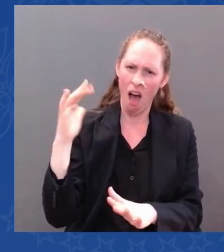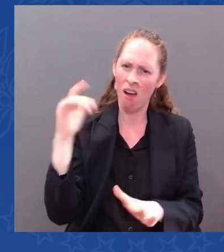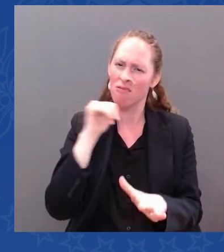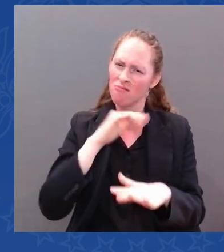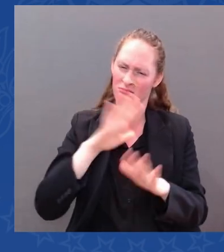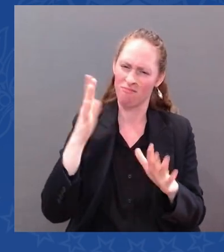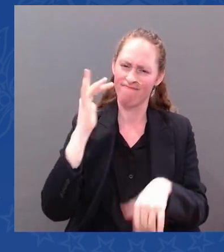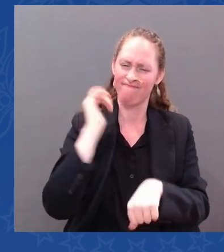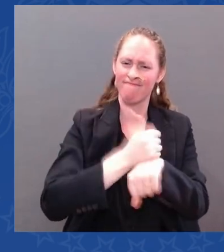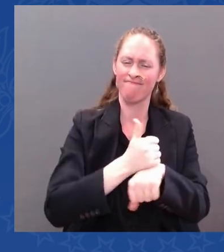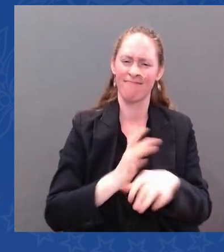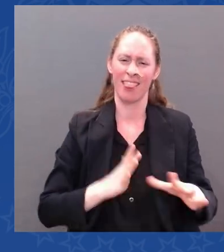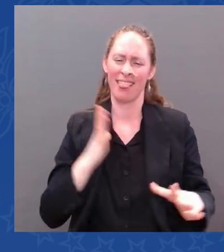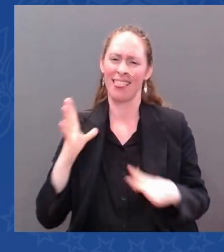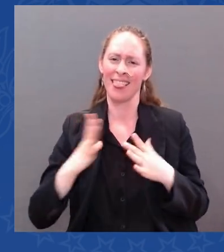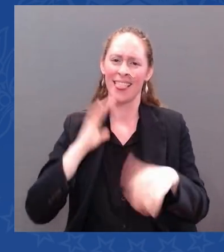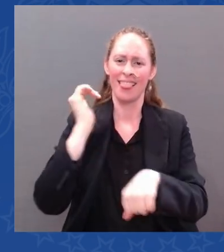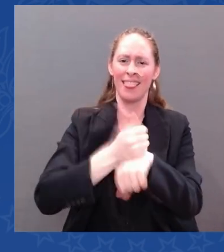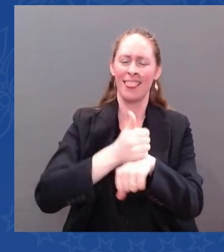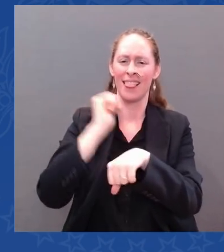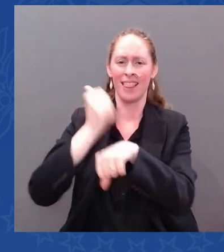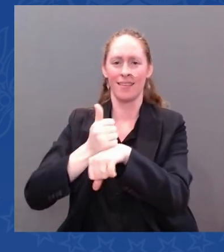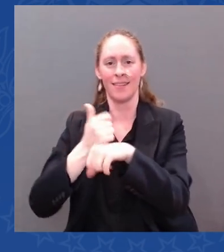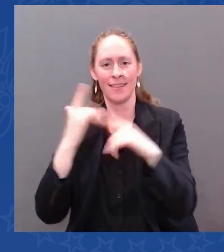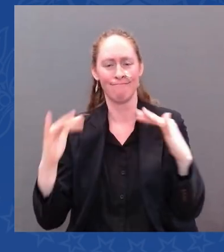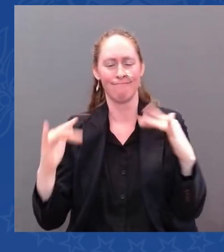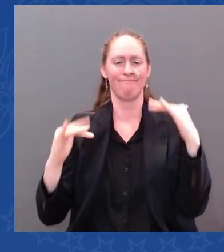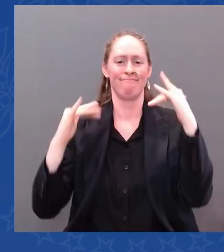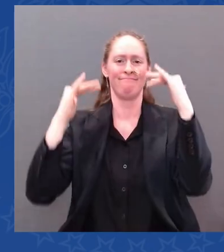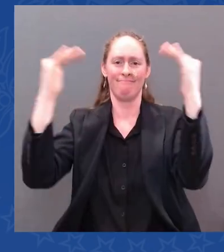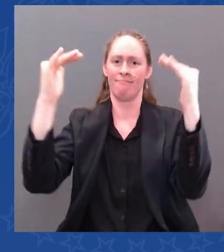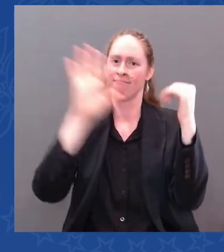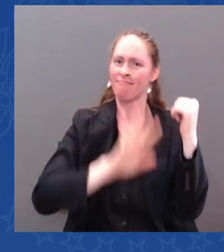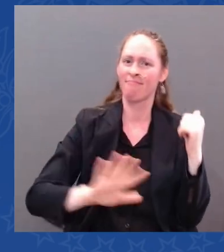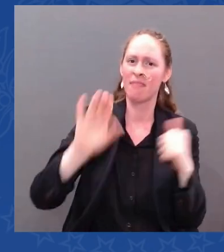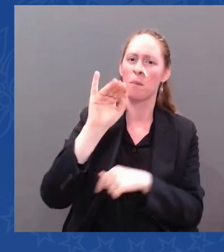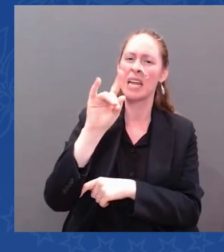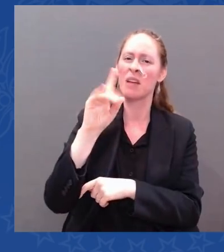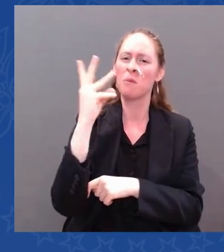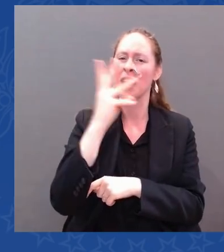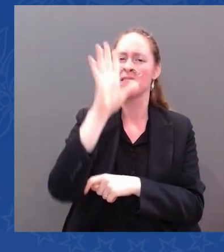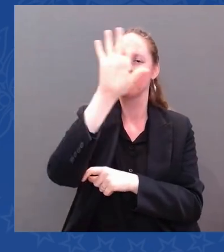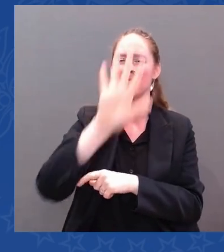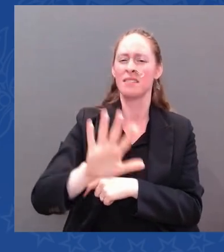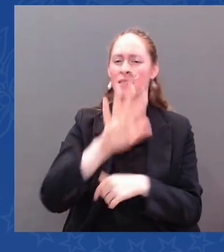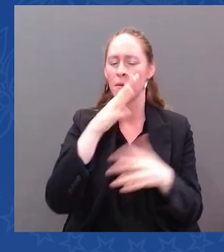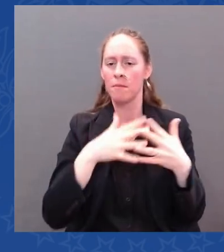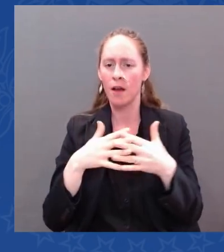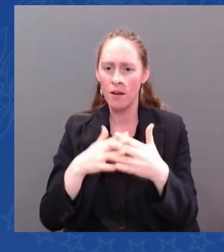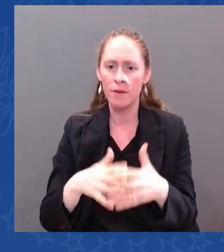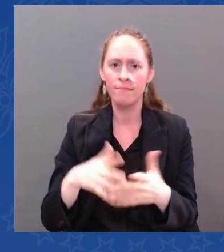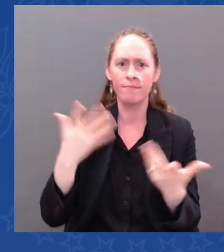in manufacturing, climate resilience, clean energy -- so America can win the competition in the 21st century.